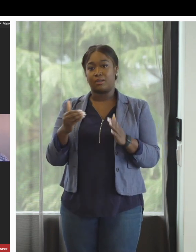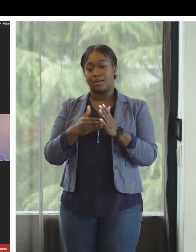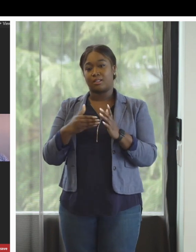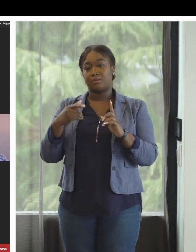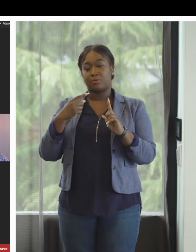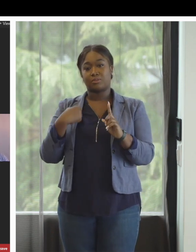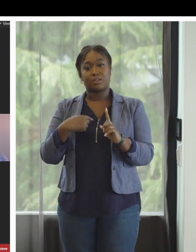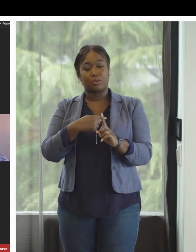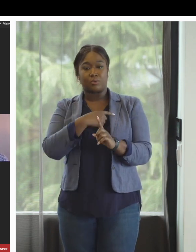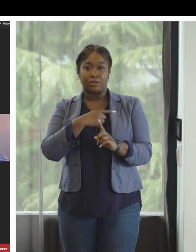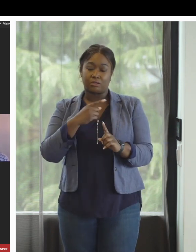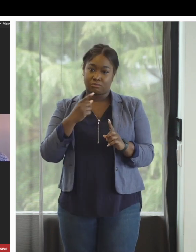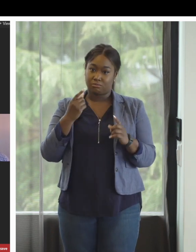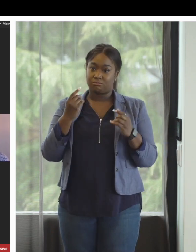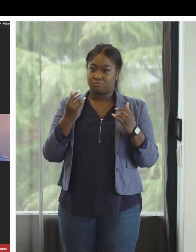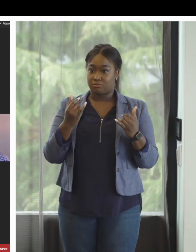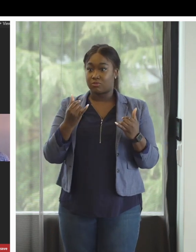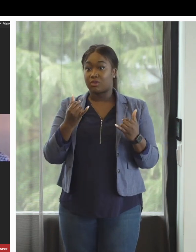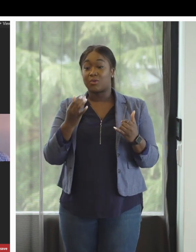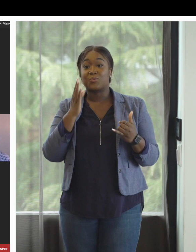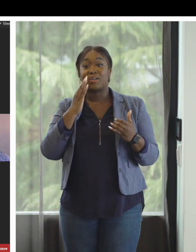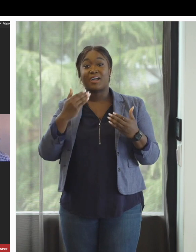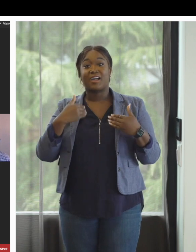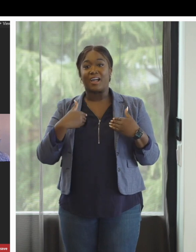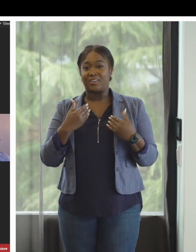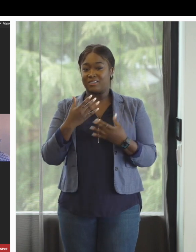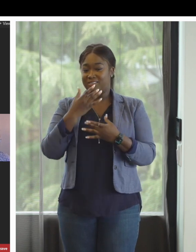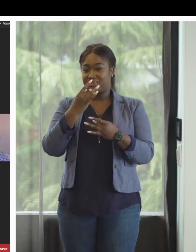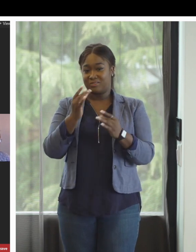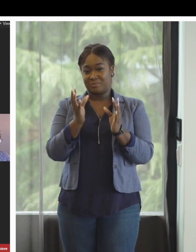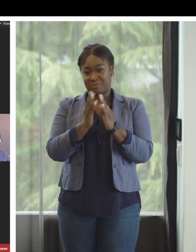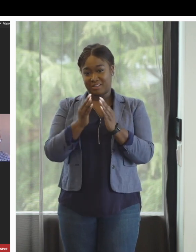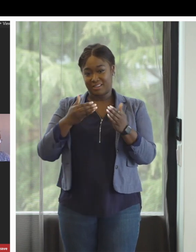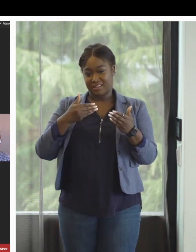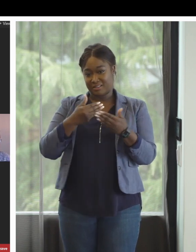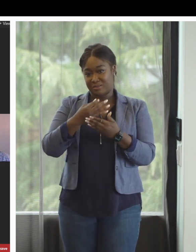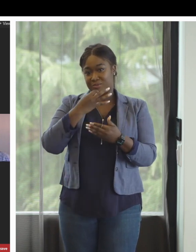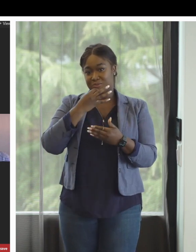we have a meeting coming up in person meeting in May --